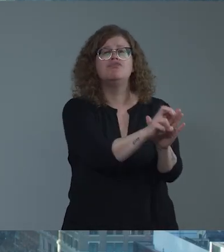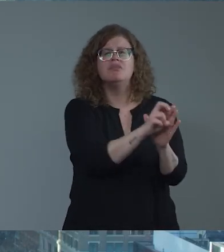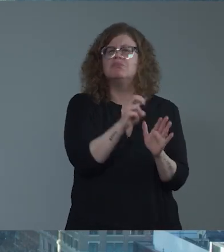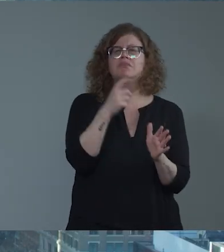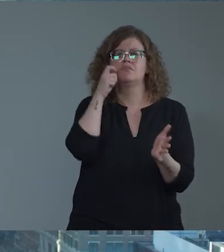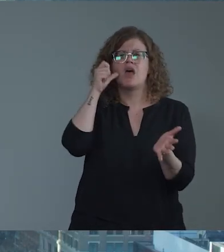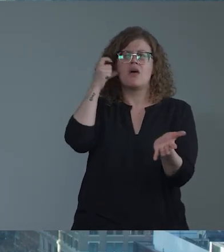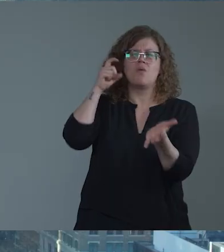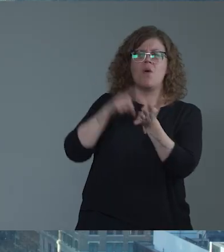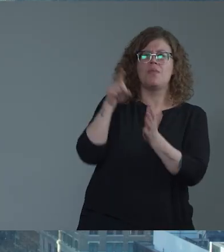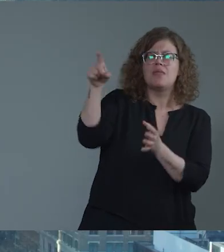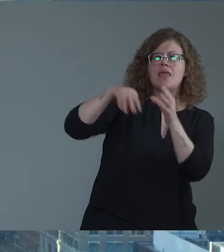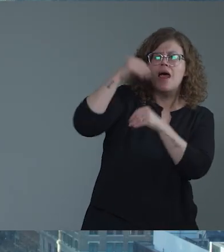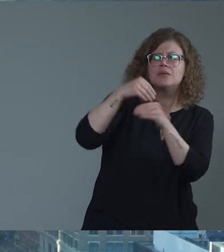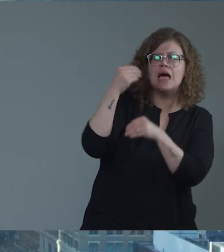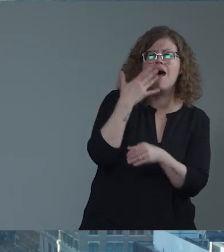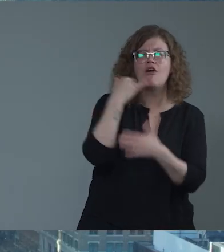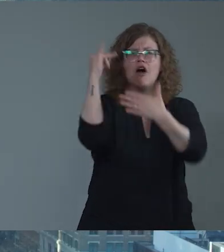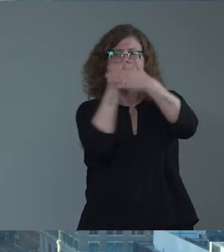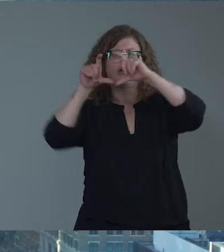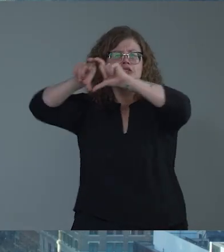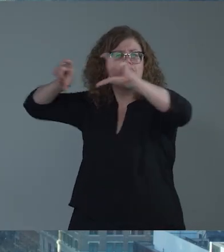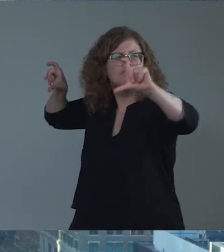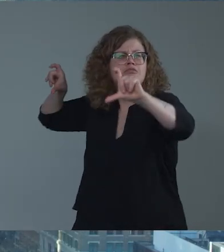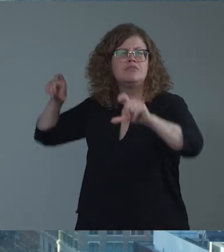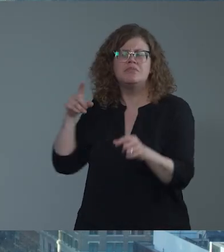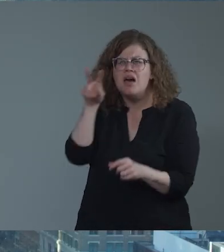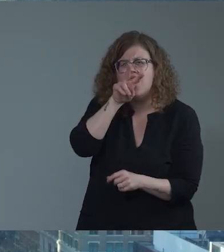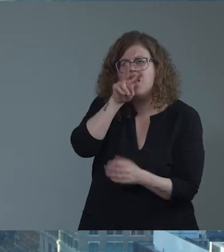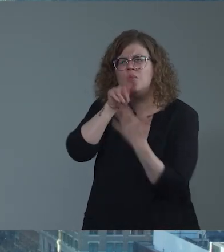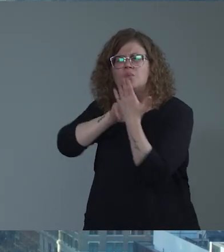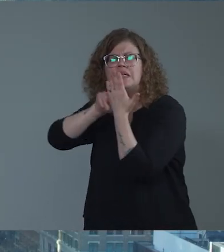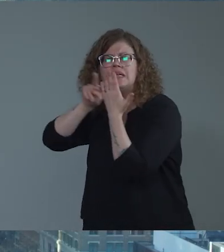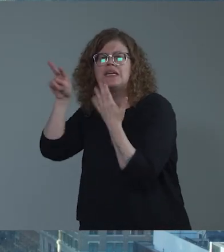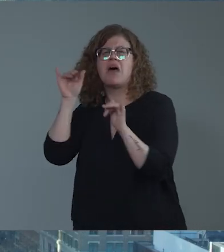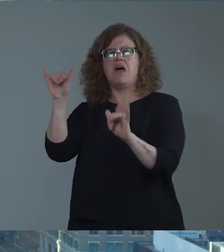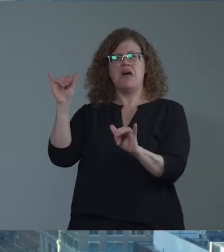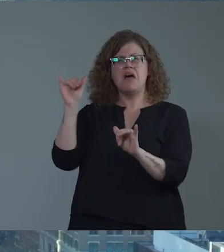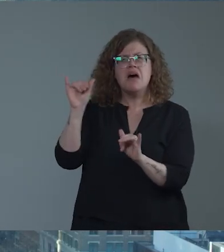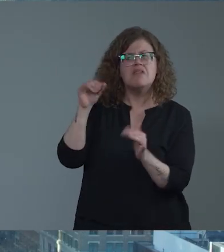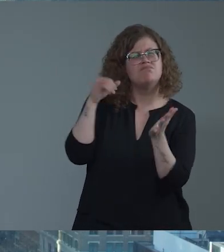and traditional performance and maybe traditional regalia or dress.